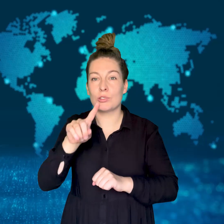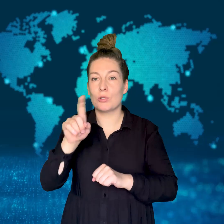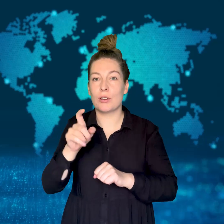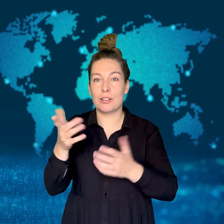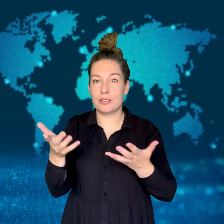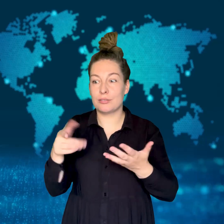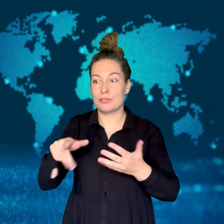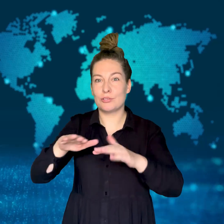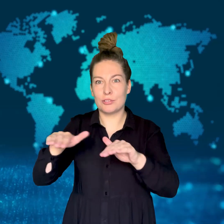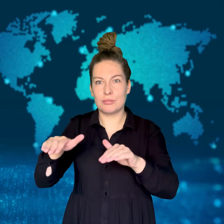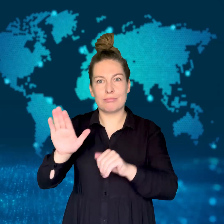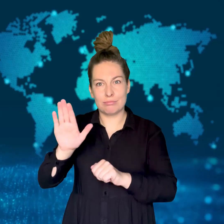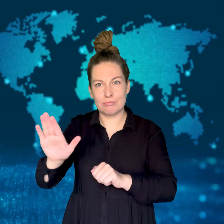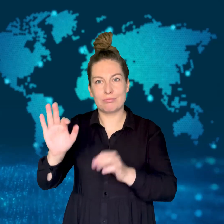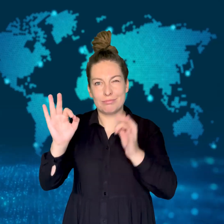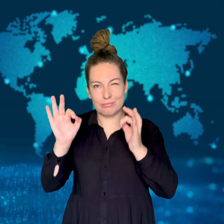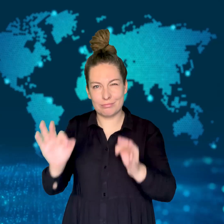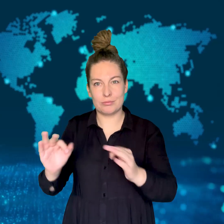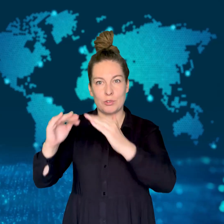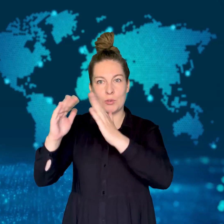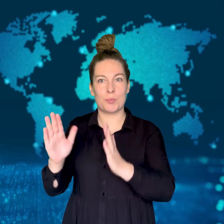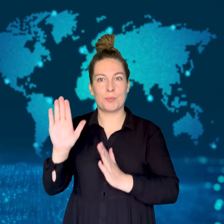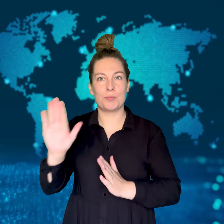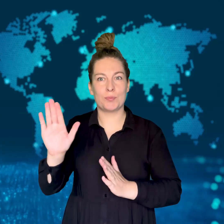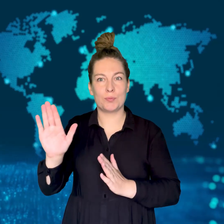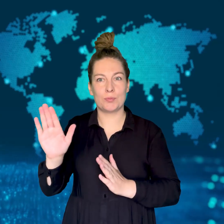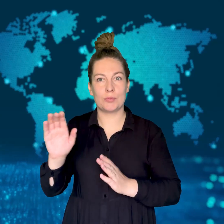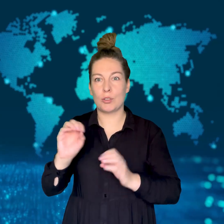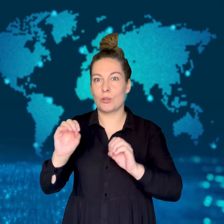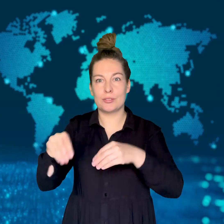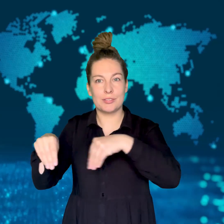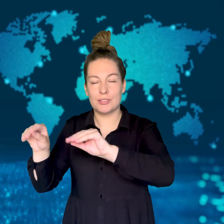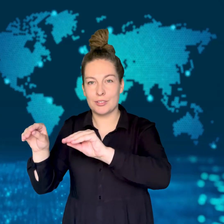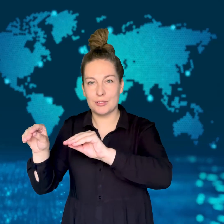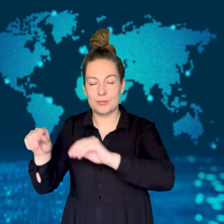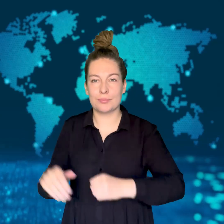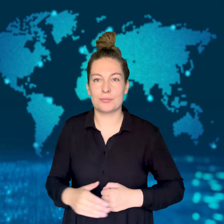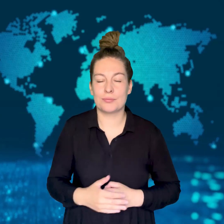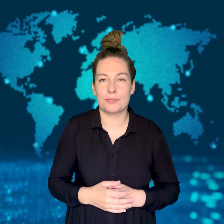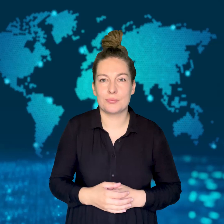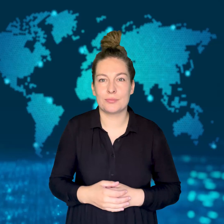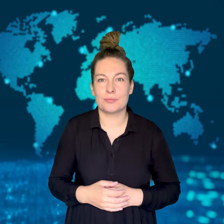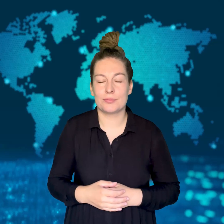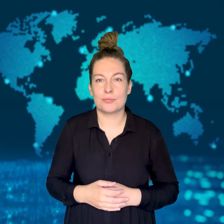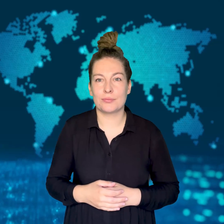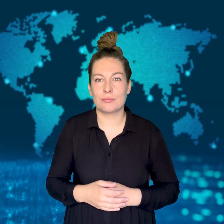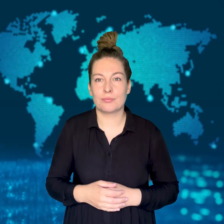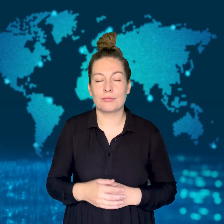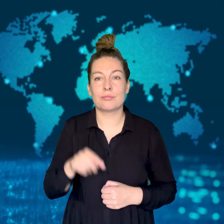a multi-million-dollar charity.